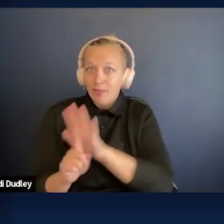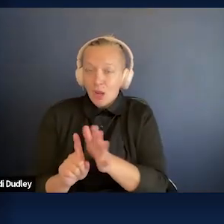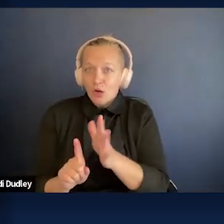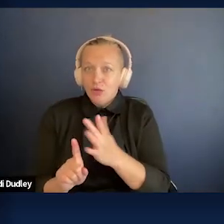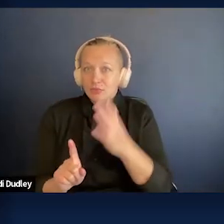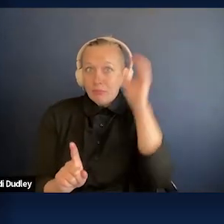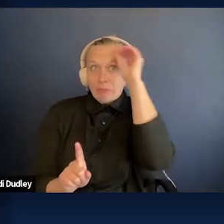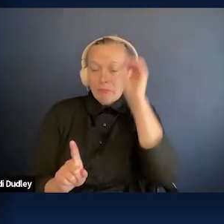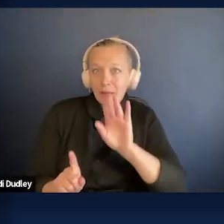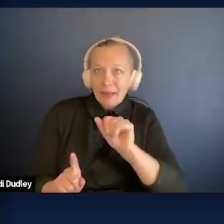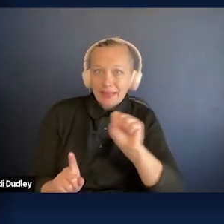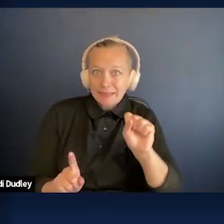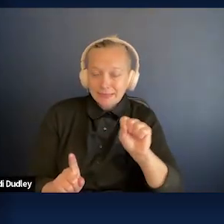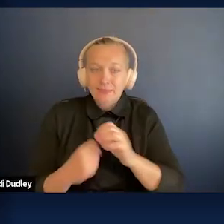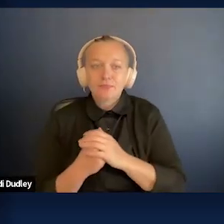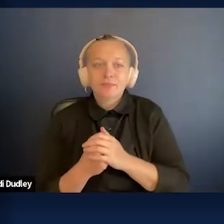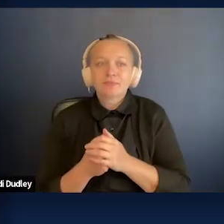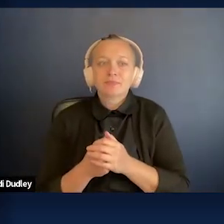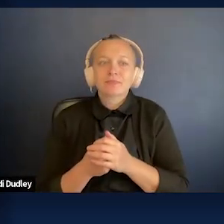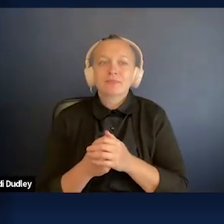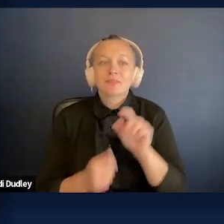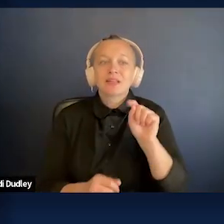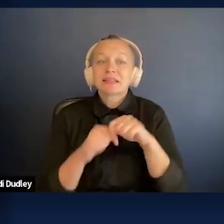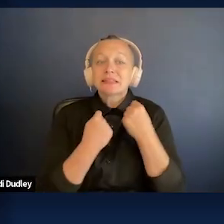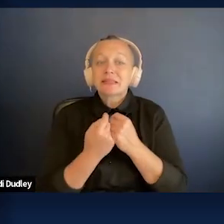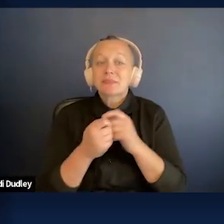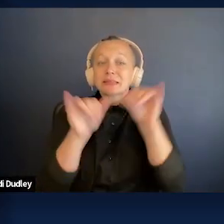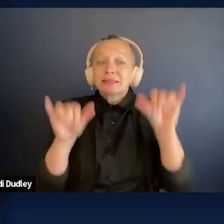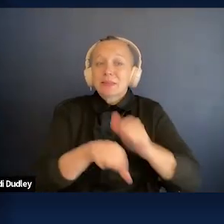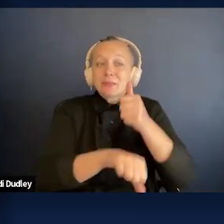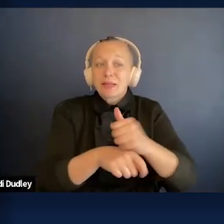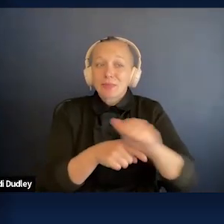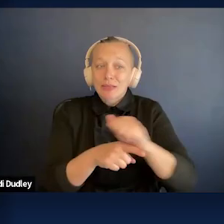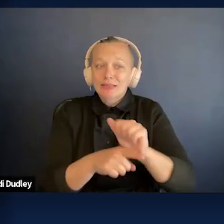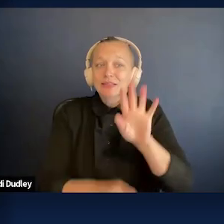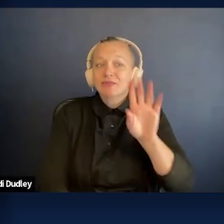And then another competency was teams and systems-based practice, um, specifically I'll look at sub-competency 4.5, which says.